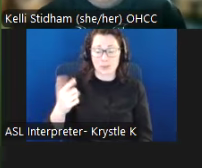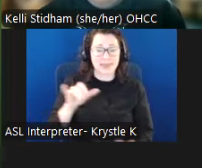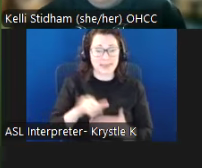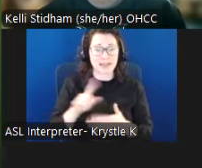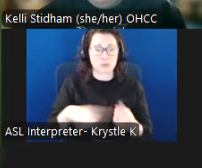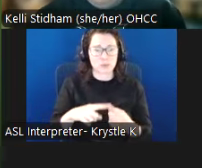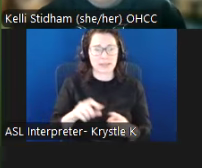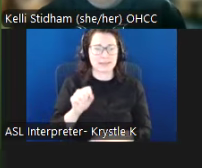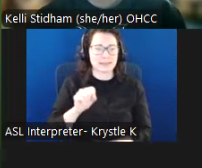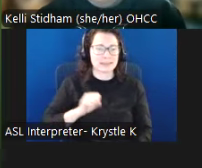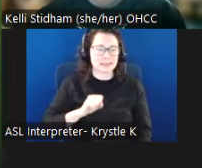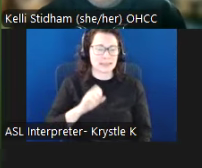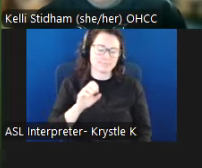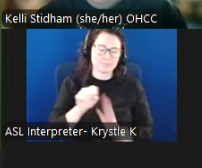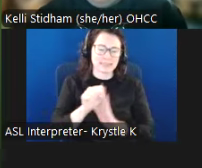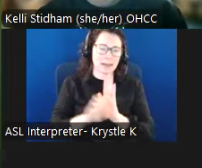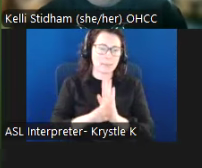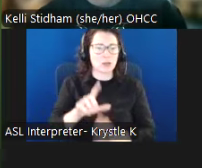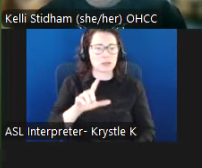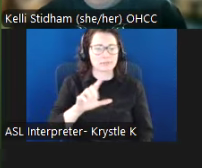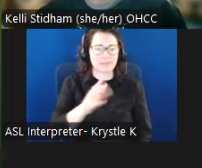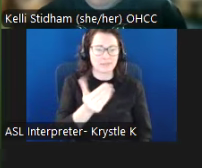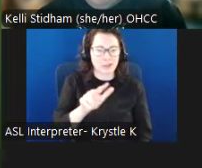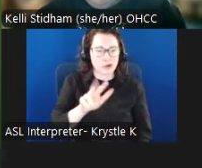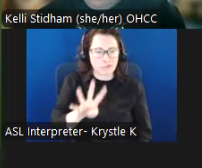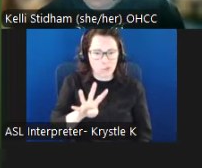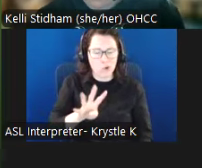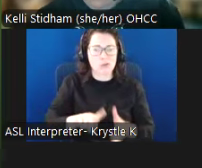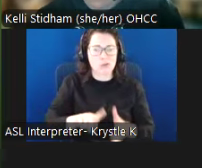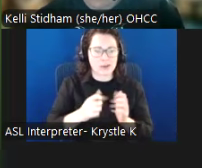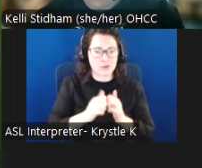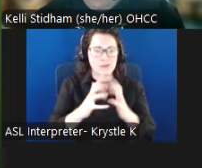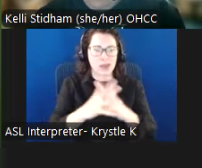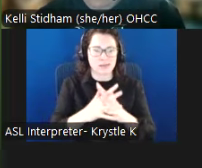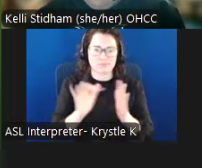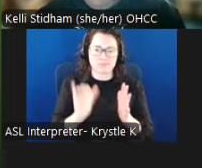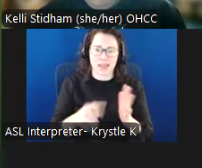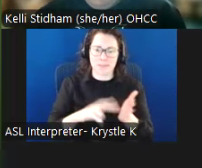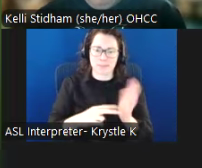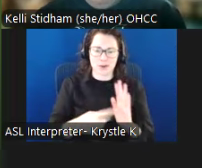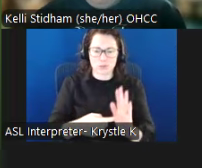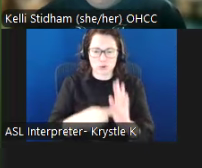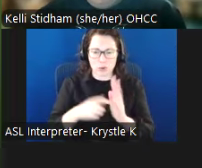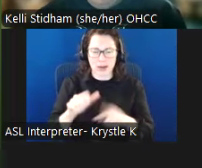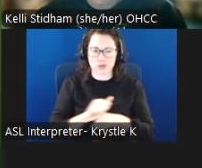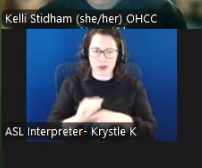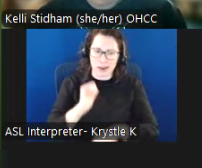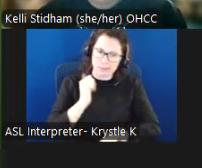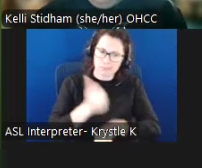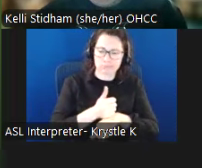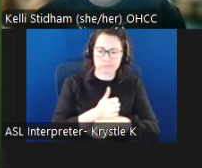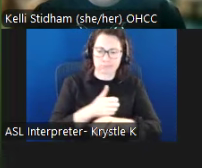1534 went into effect and that required